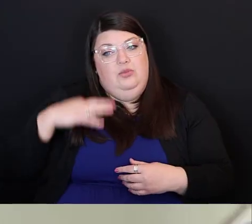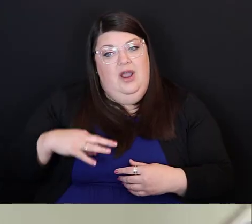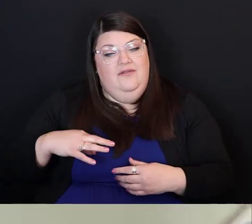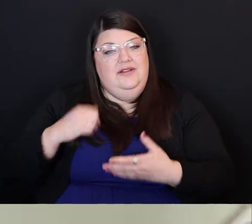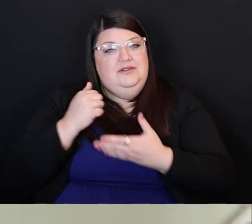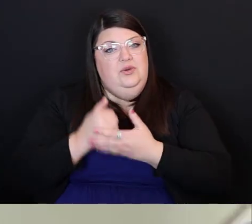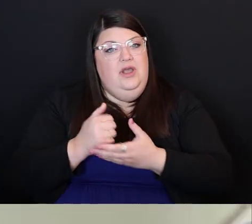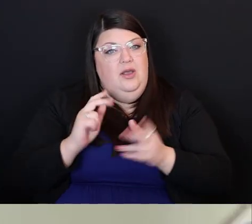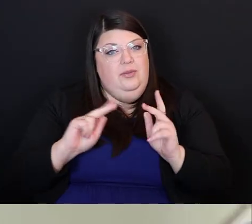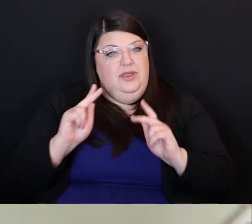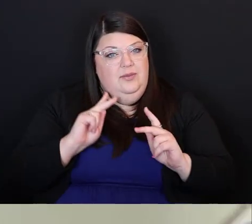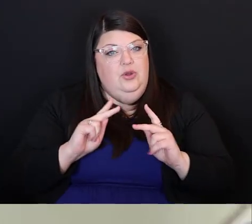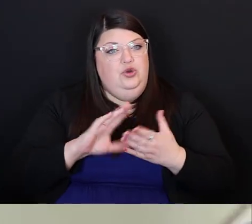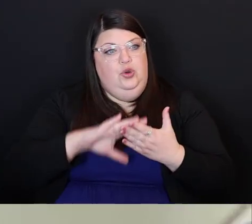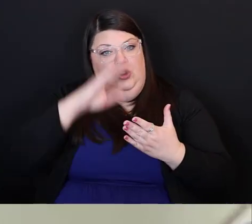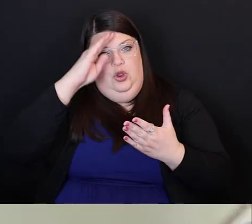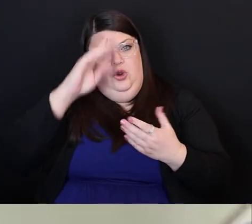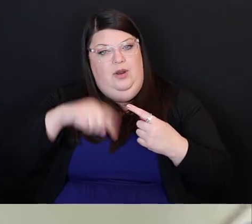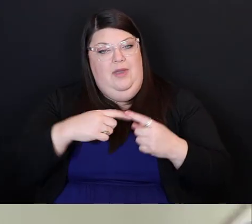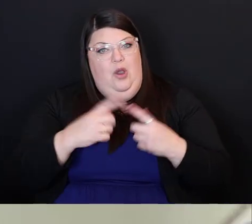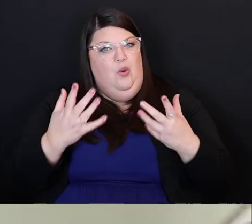devices are available and what might benefit them.